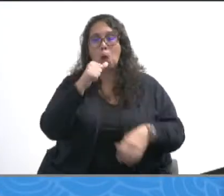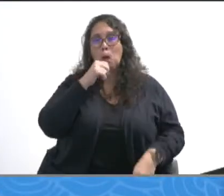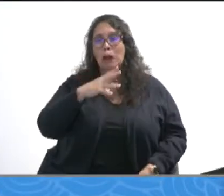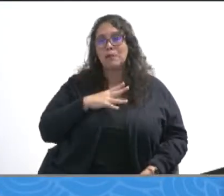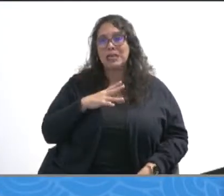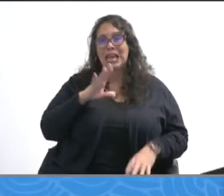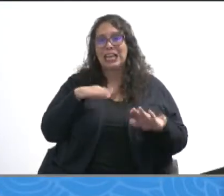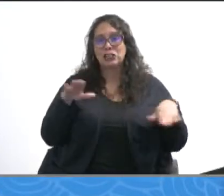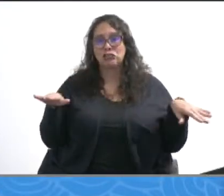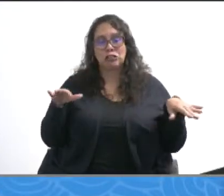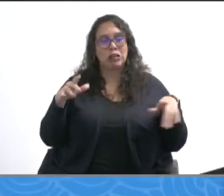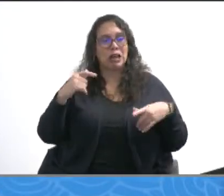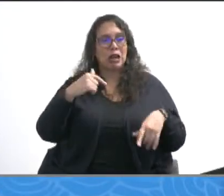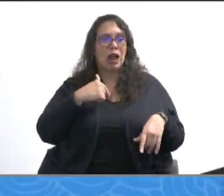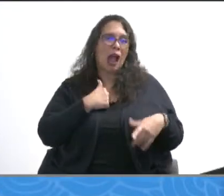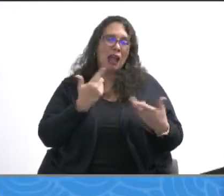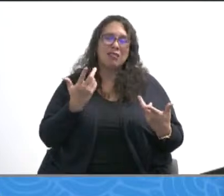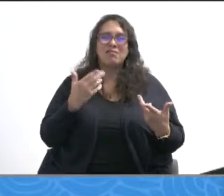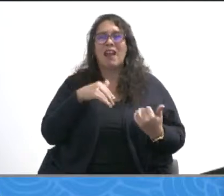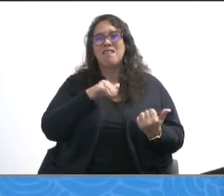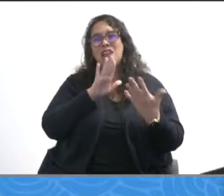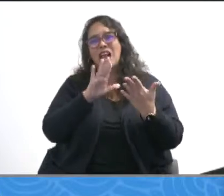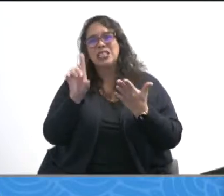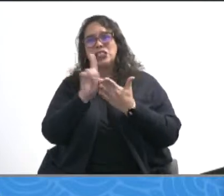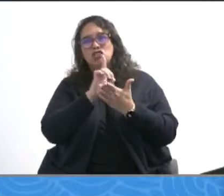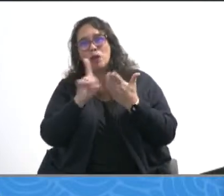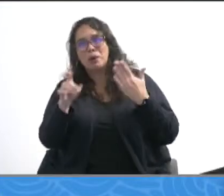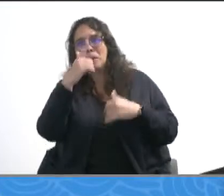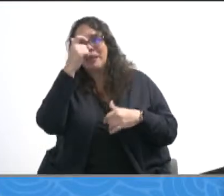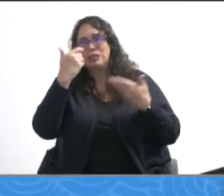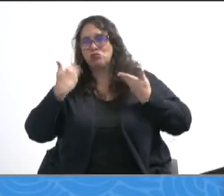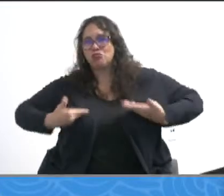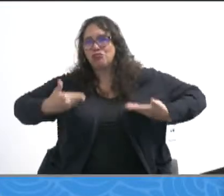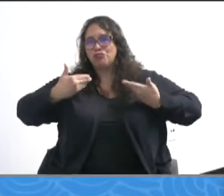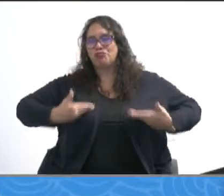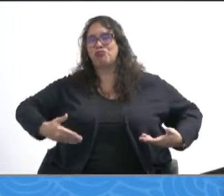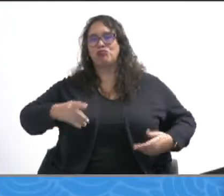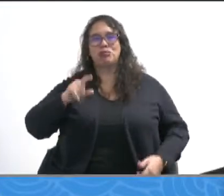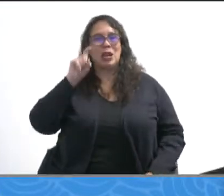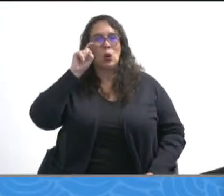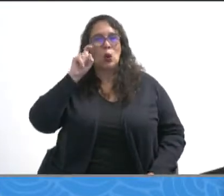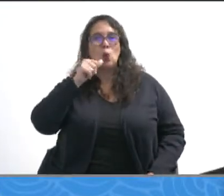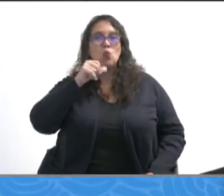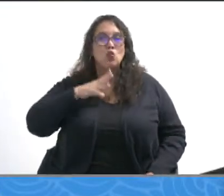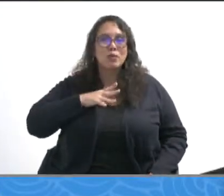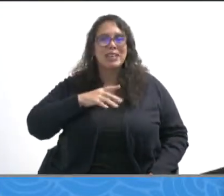I faced discrimination because of my gender and race in the medical and educational field,